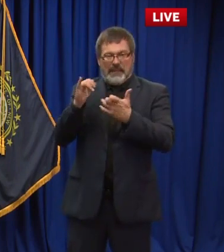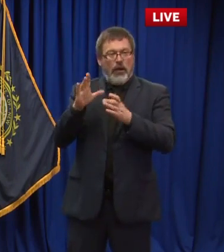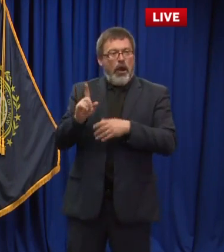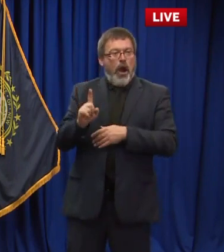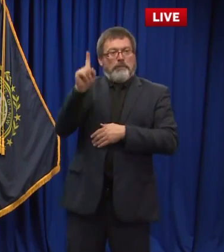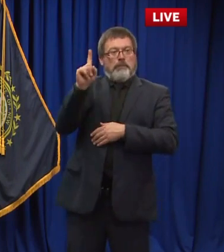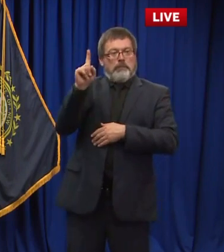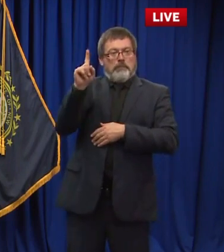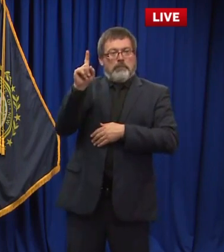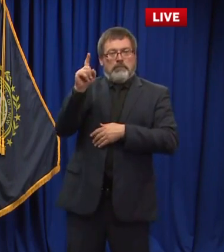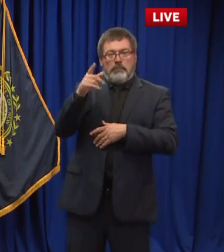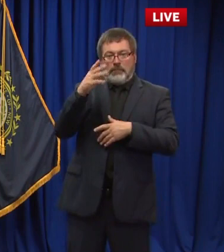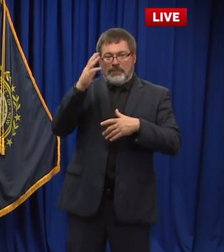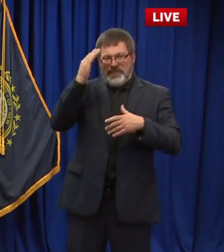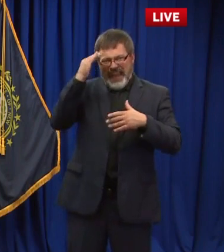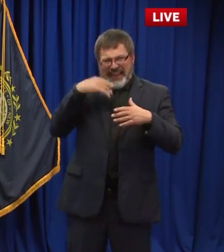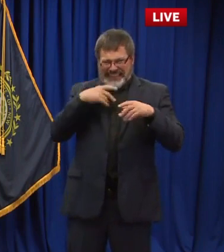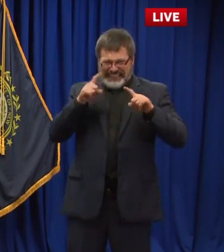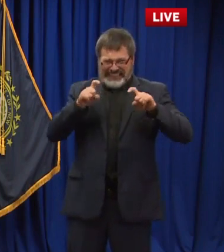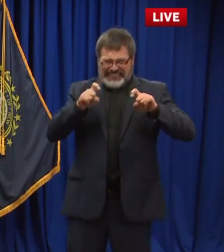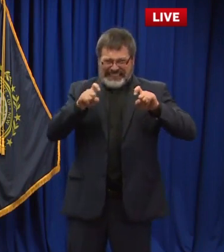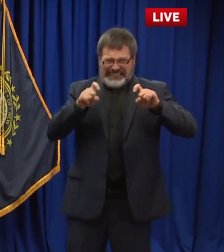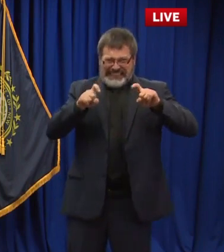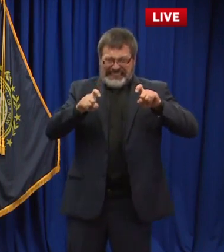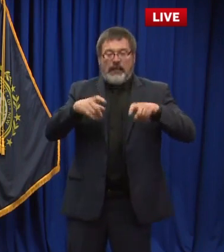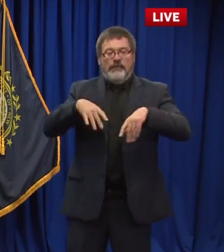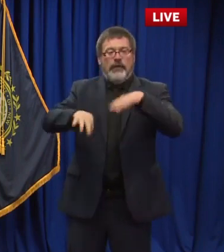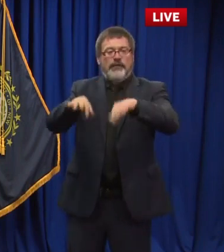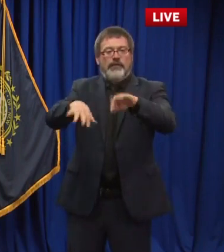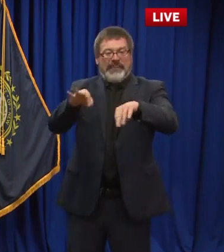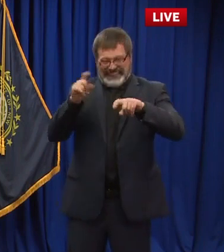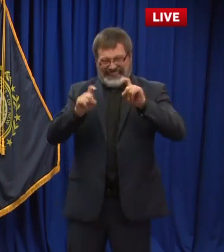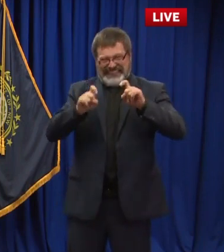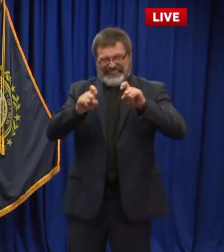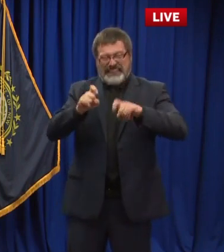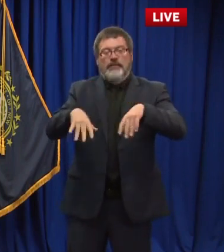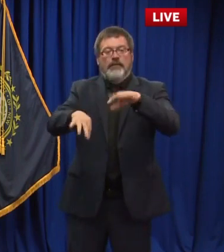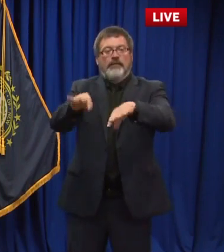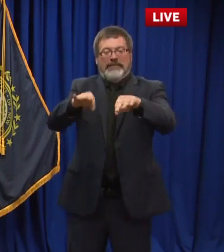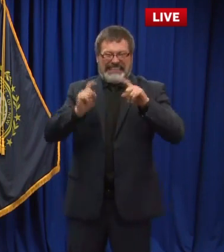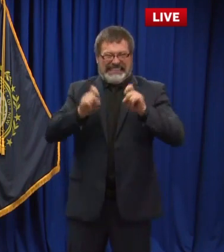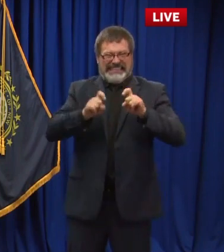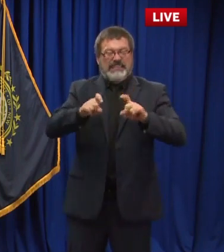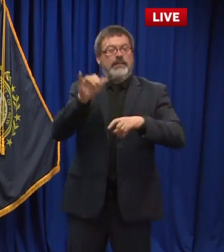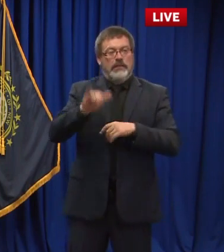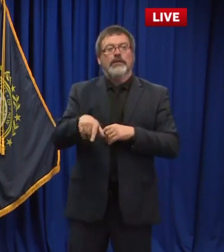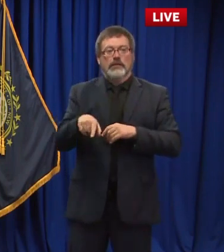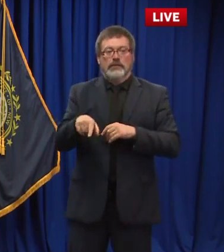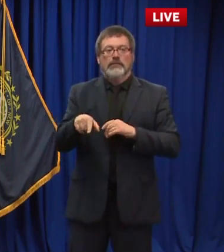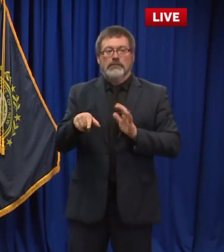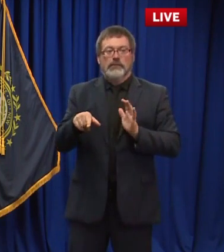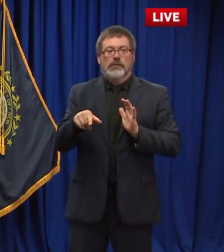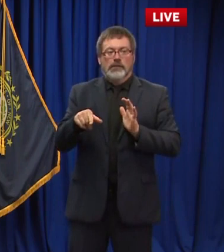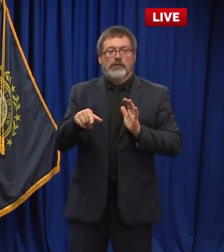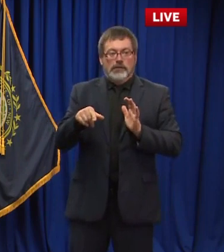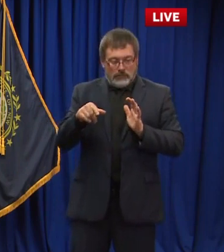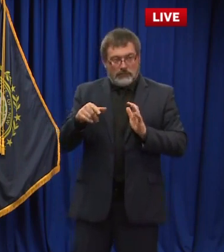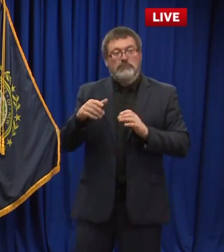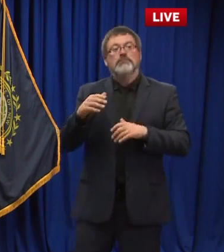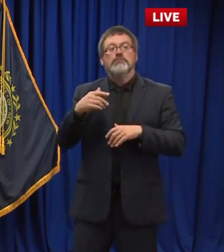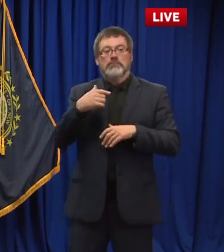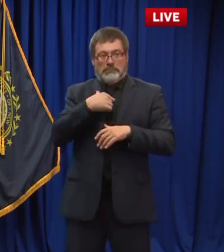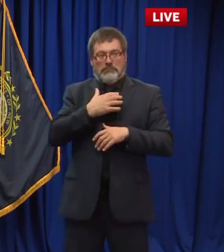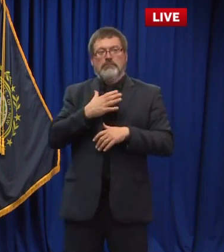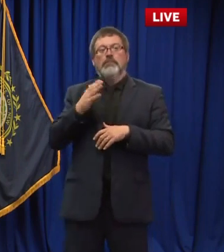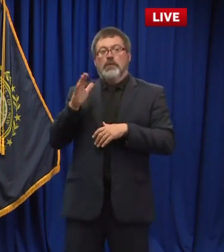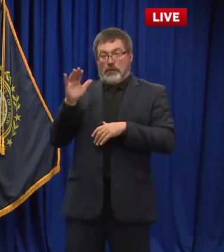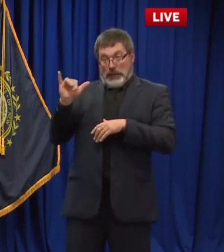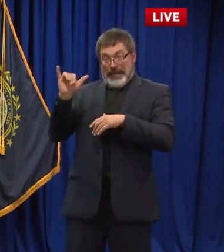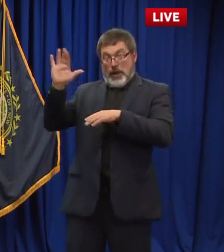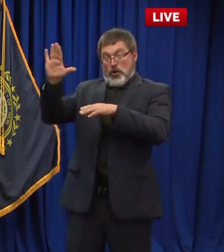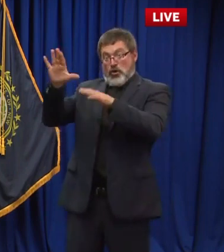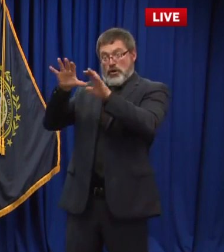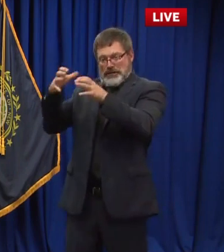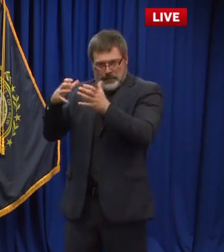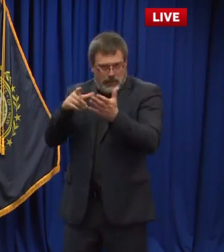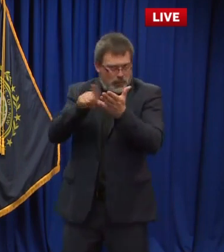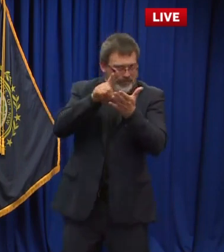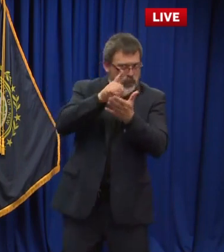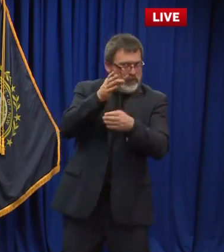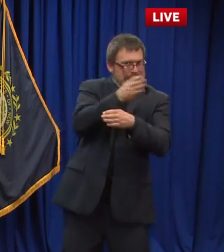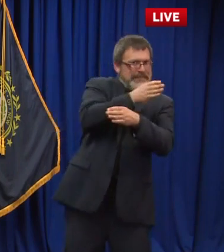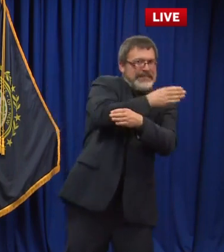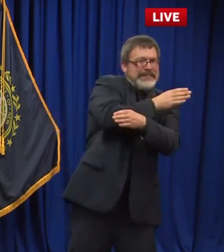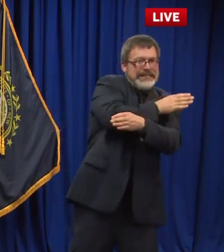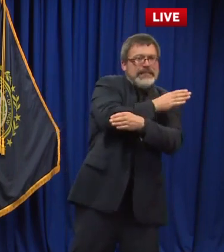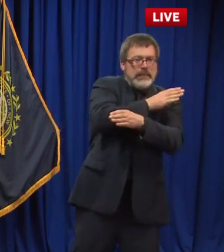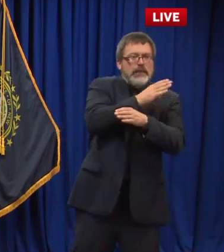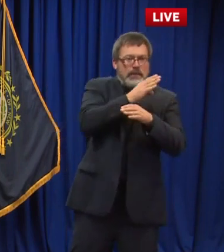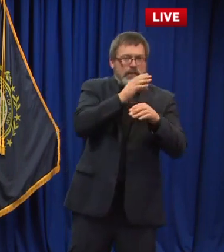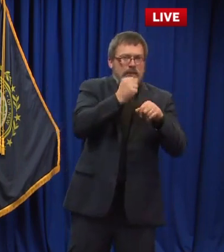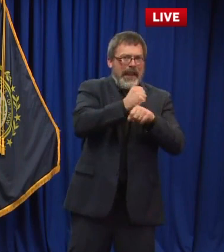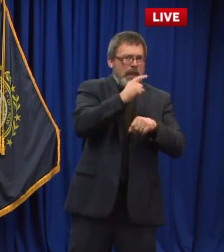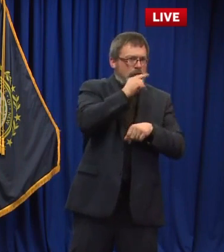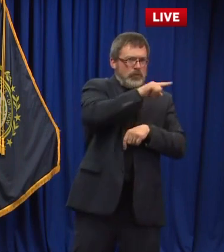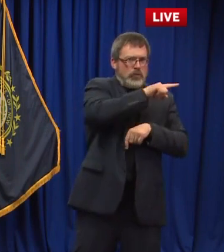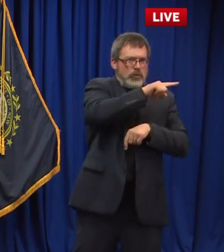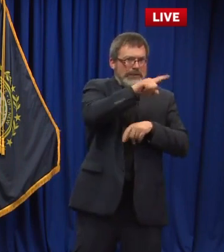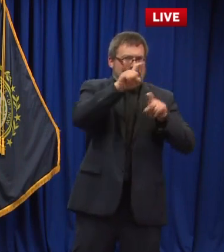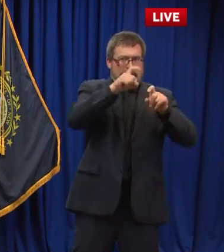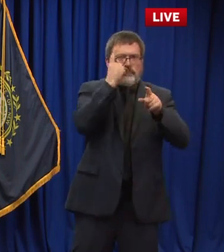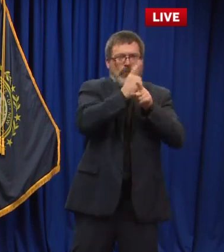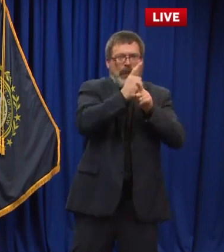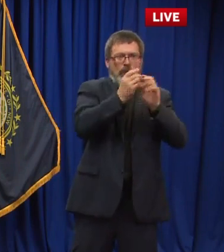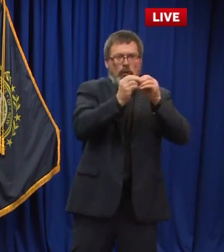THIS IS AN INCREASE, SO AS PART OF OUR ONGOING COMMITMENT TO PROVIDE ACCURATE AND TIMELY AND UPDATED DATA, WE WENT BACK AND DID SOME DATA CLEANING ON SOME OF OUR TEST DATA.